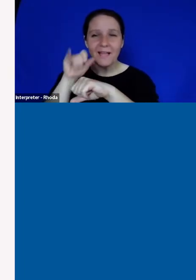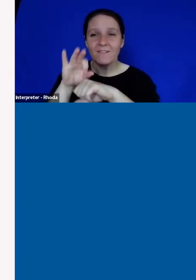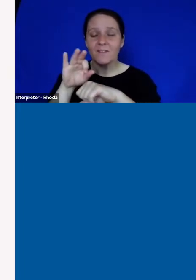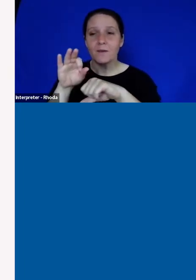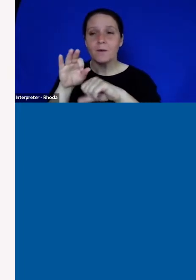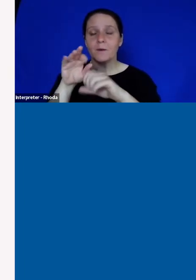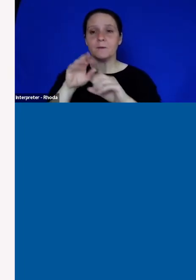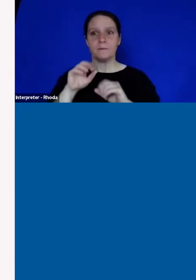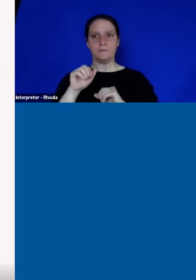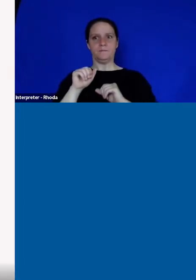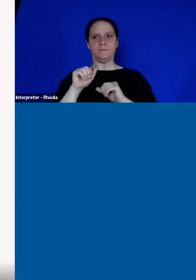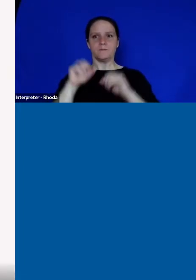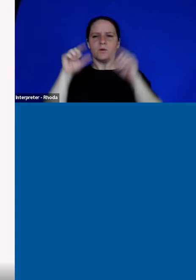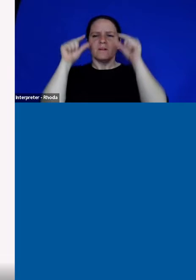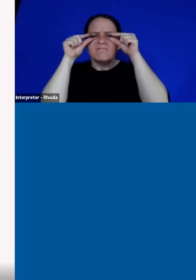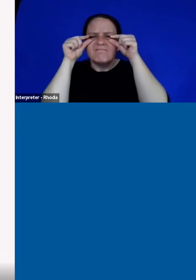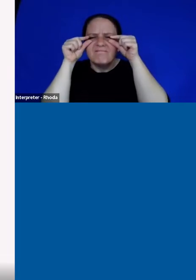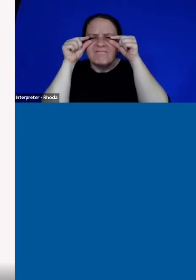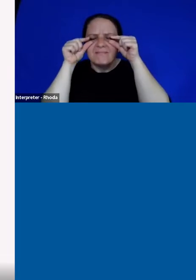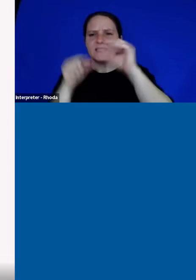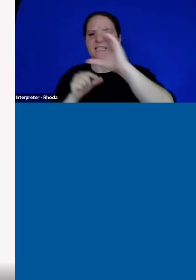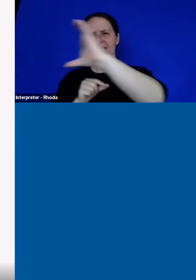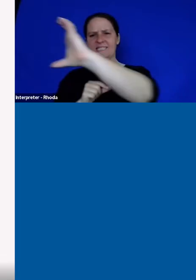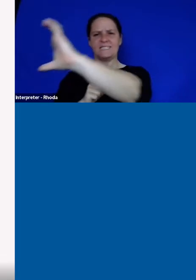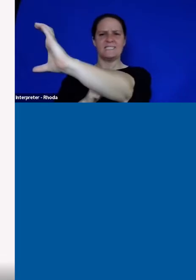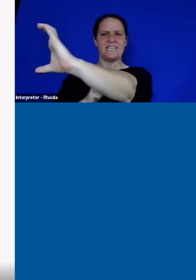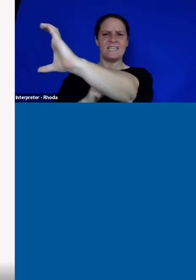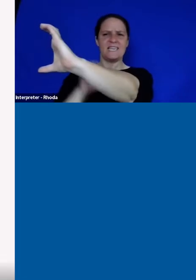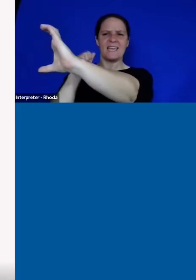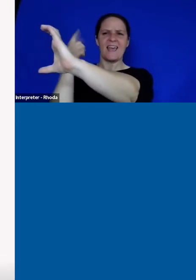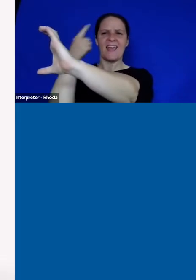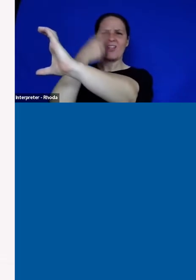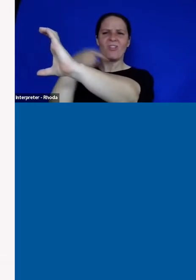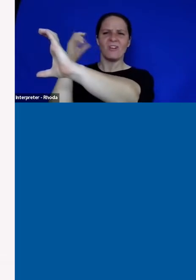those might appear as Os from far away. We also have a screenshot of the body text,